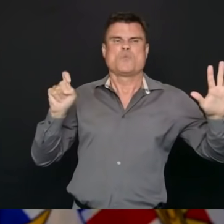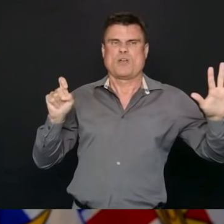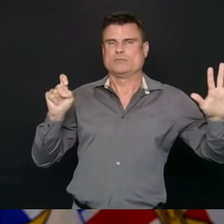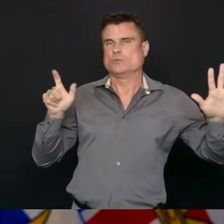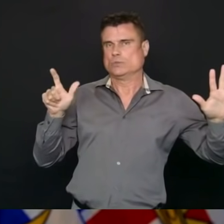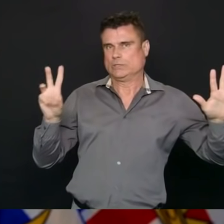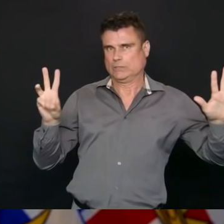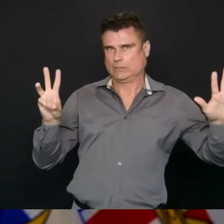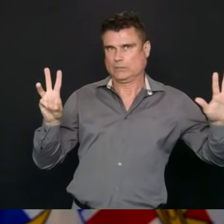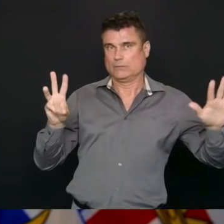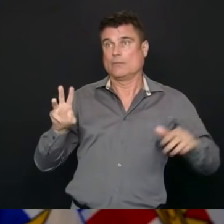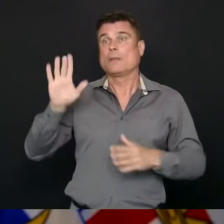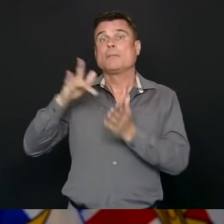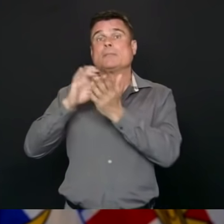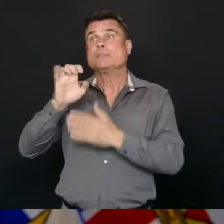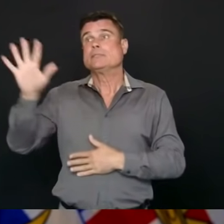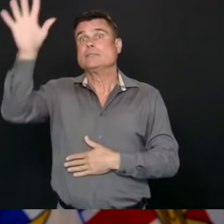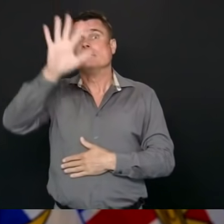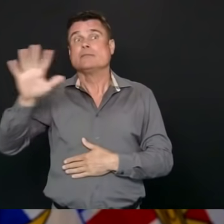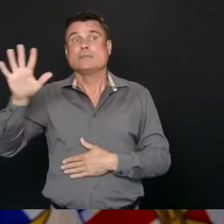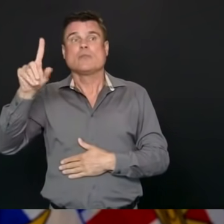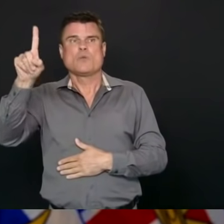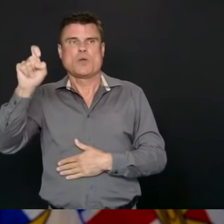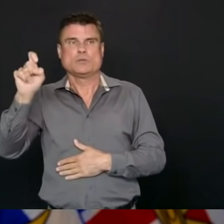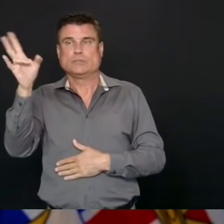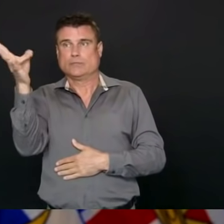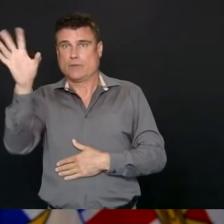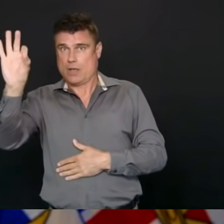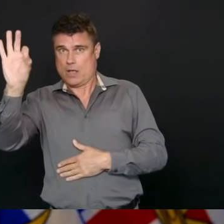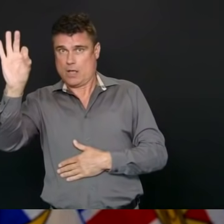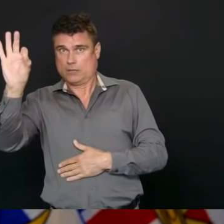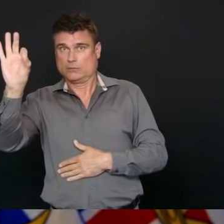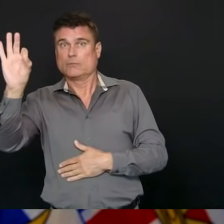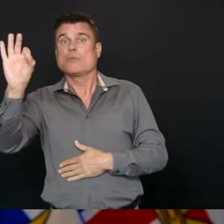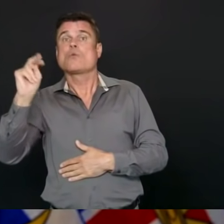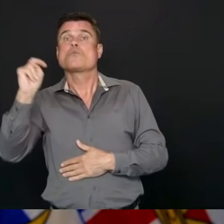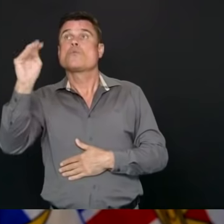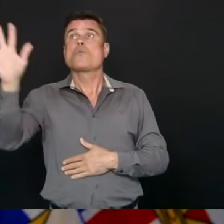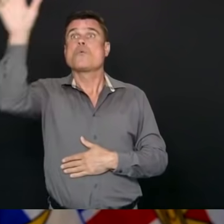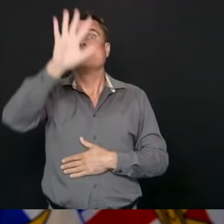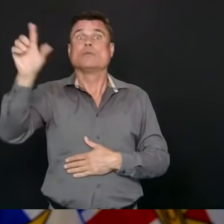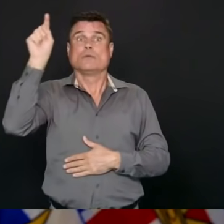people in the Island Health region 179